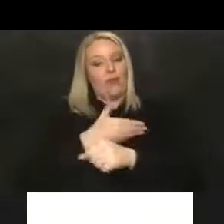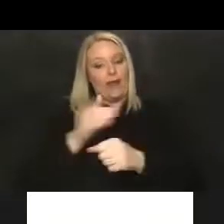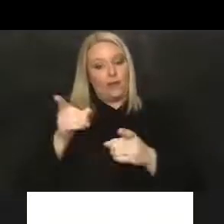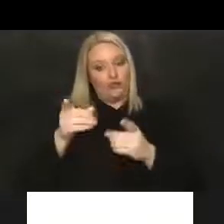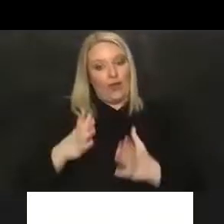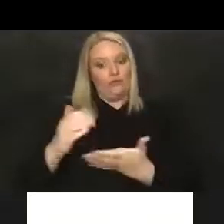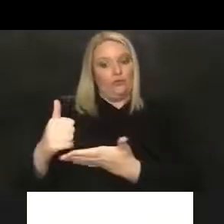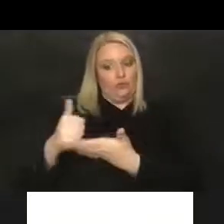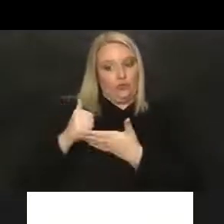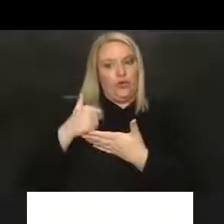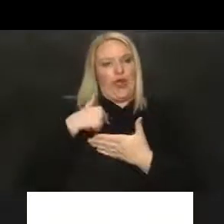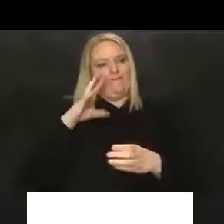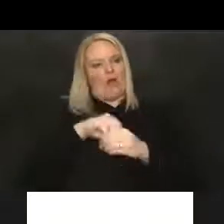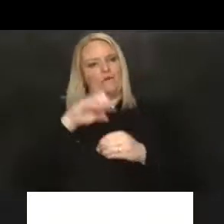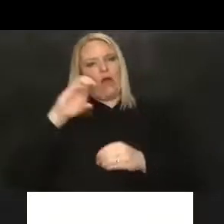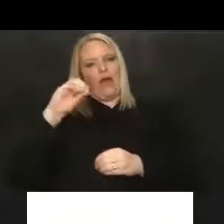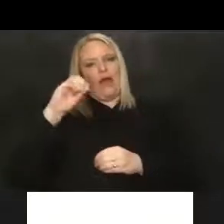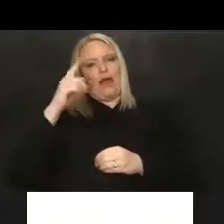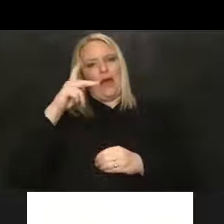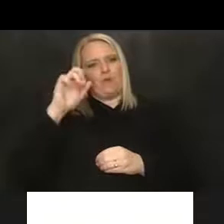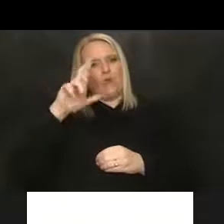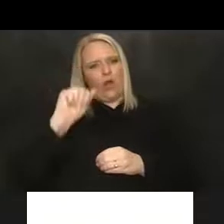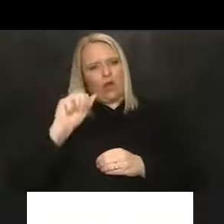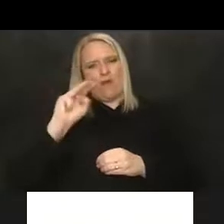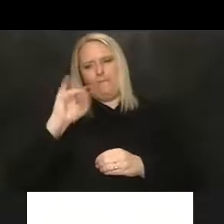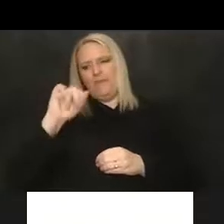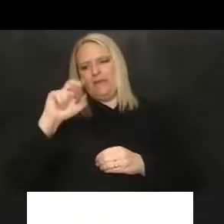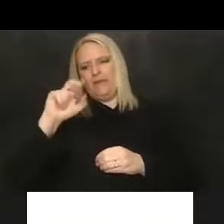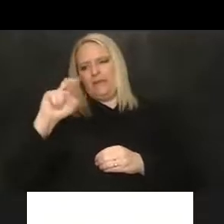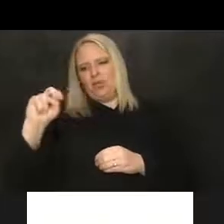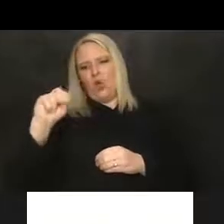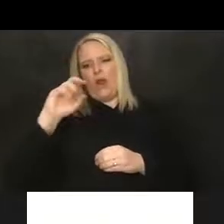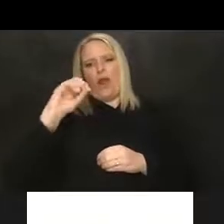in a couple operas with the Minnesota Opera Company and started doing theater in